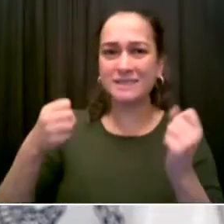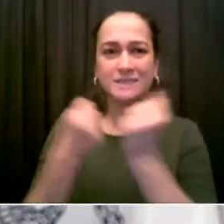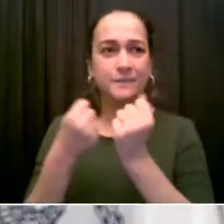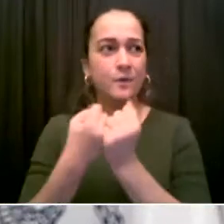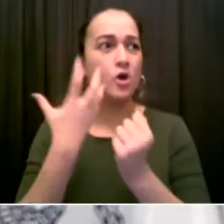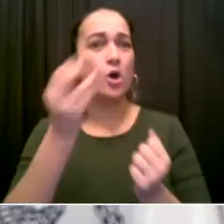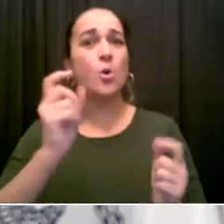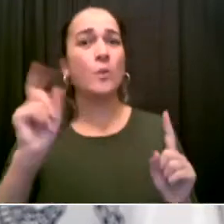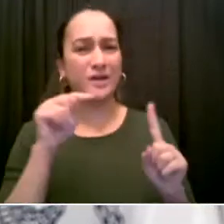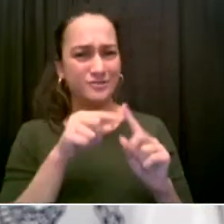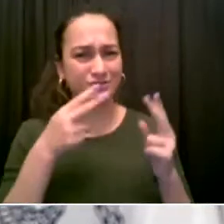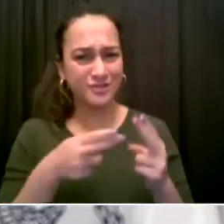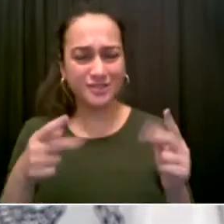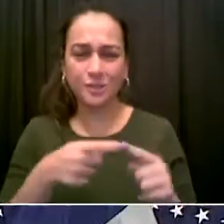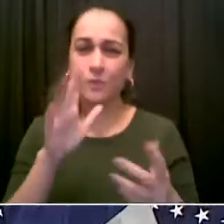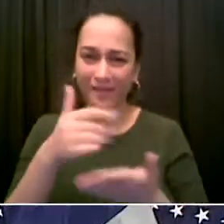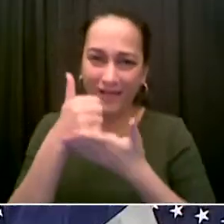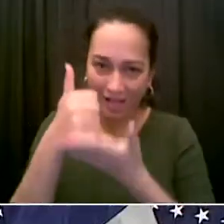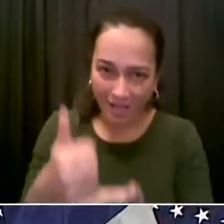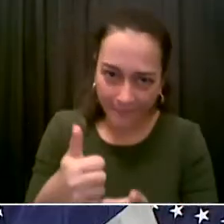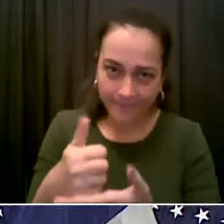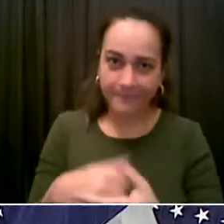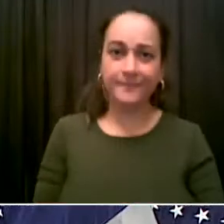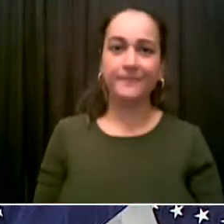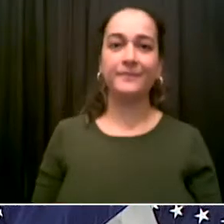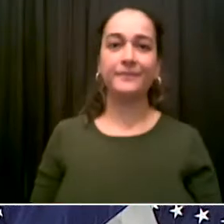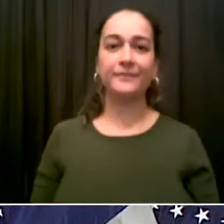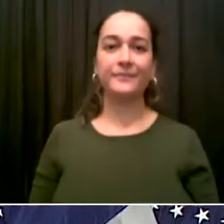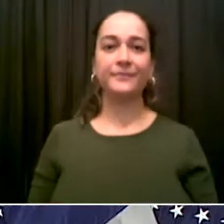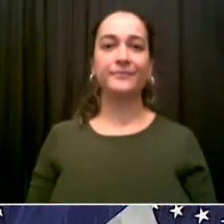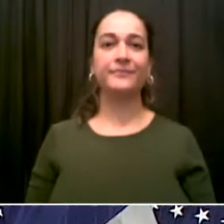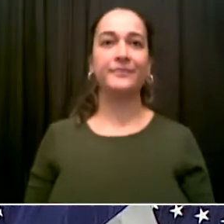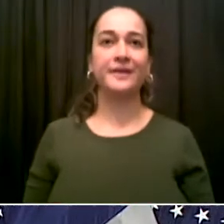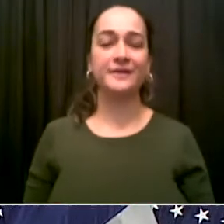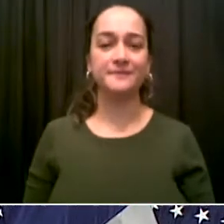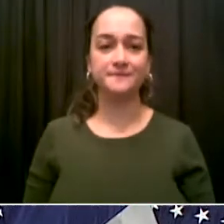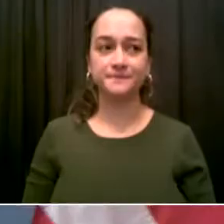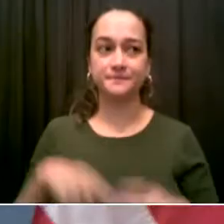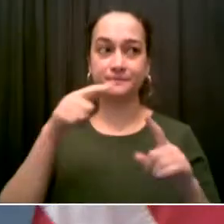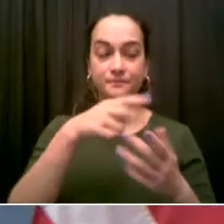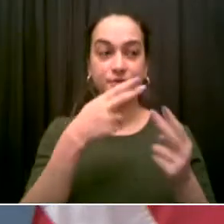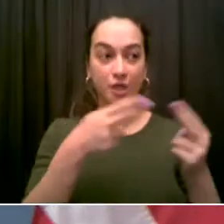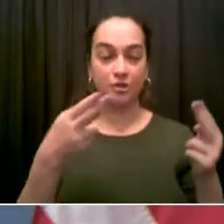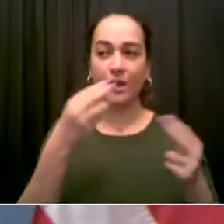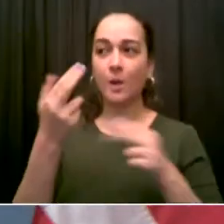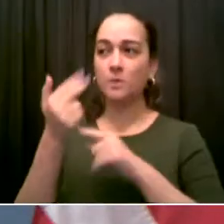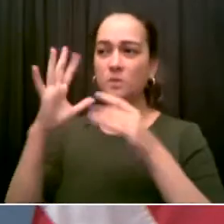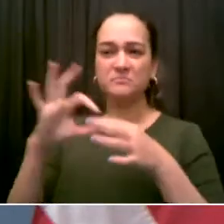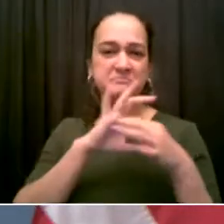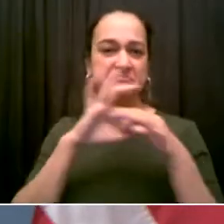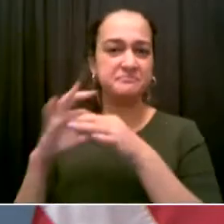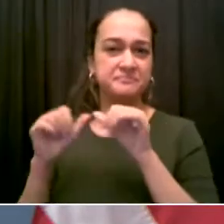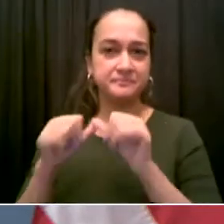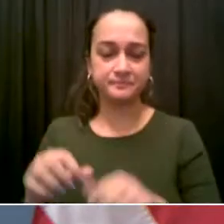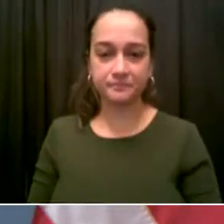BEST PLACE TO GIVE PEOPLE